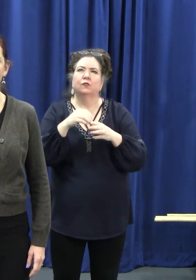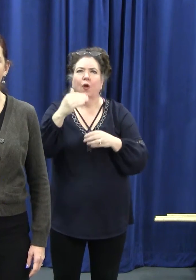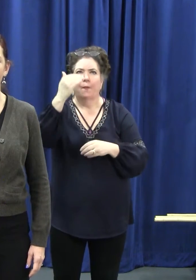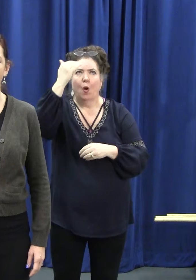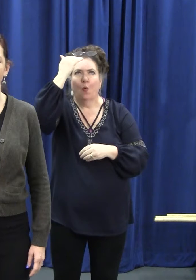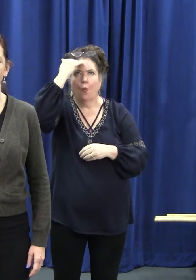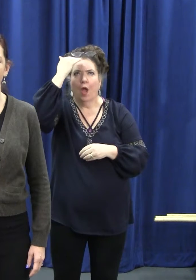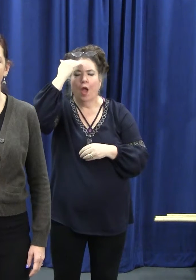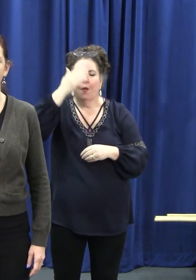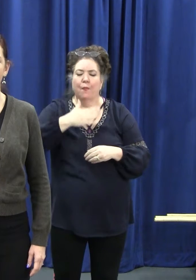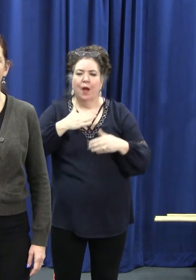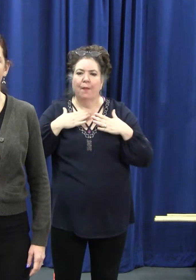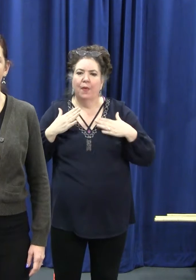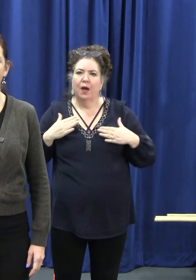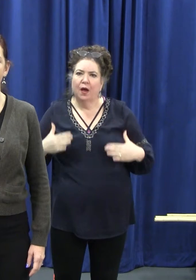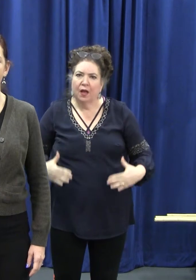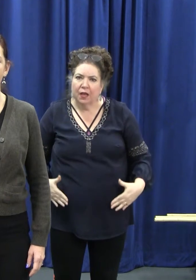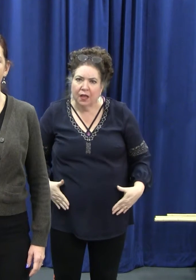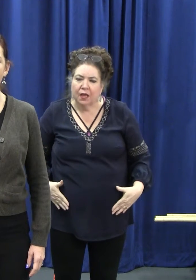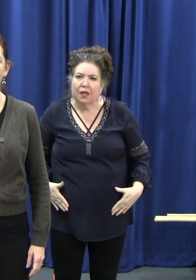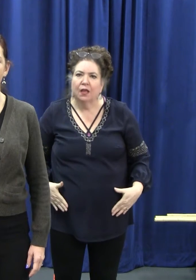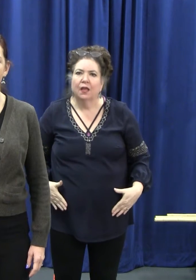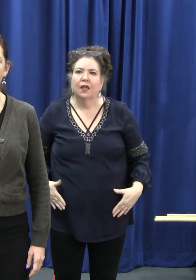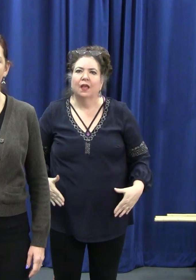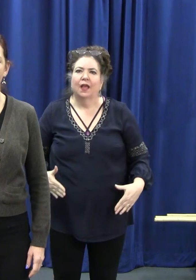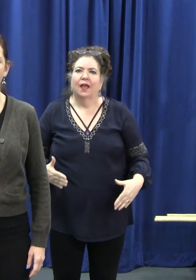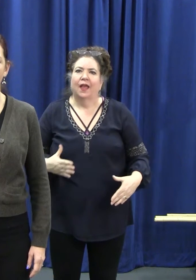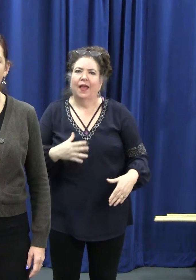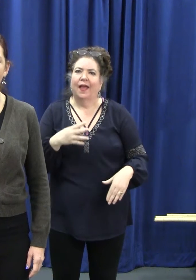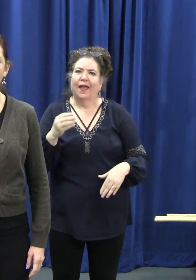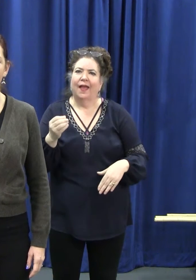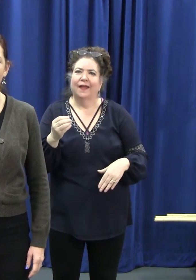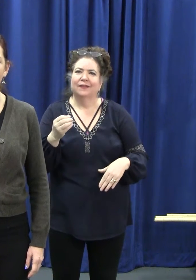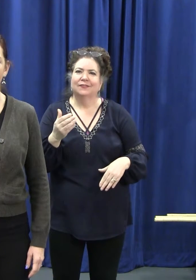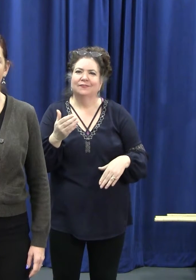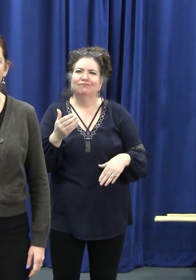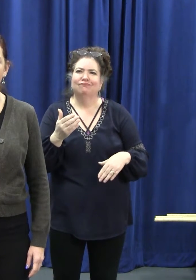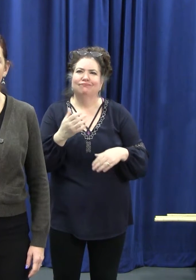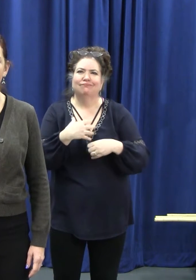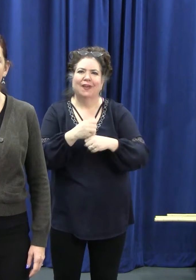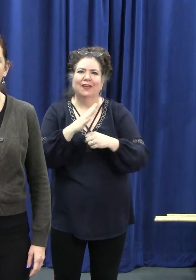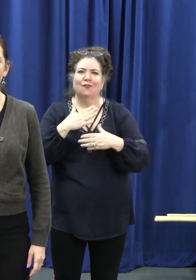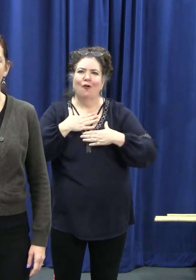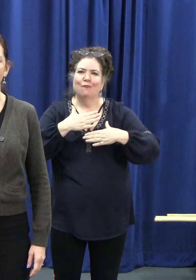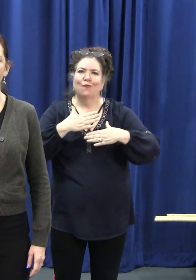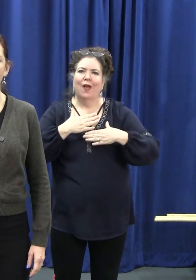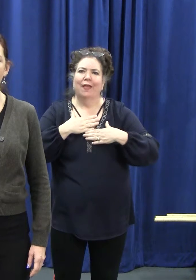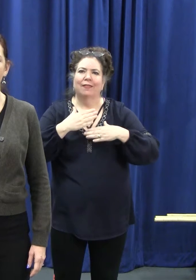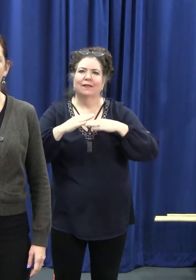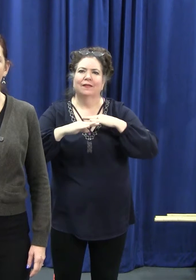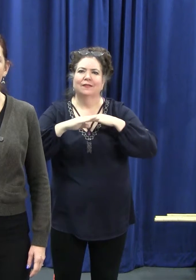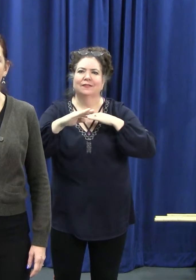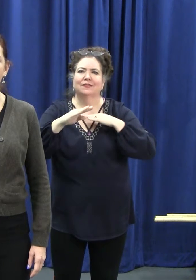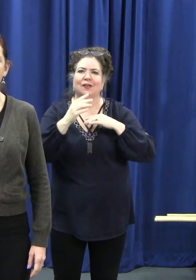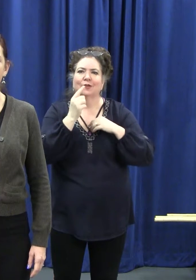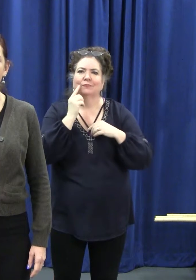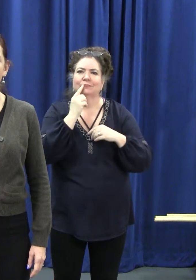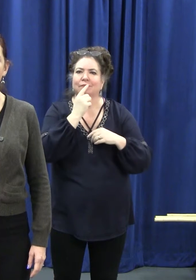your body and just start to even out your breath. So close your mouth, a nice deep inhale